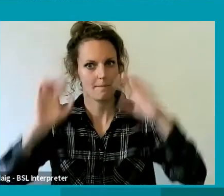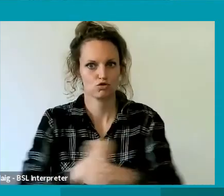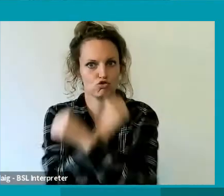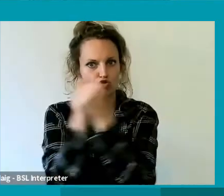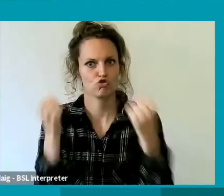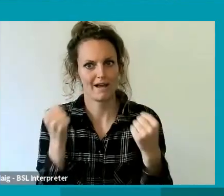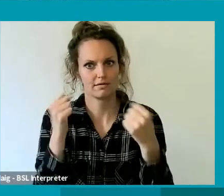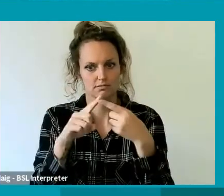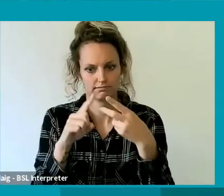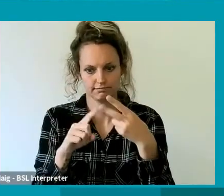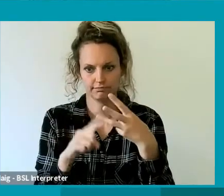What's your value?